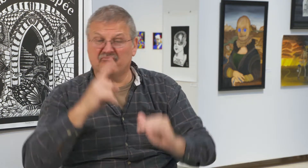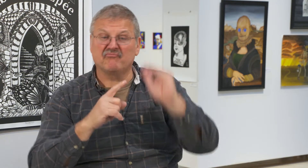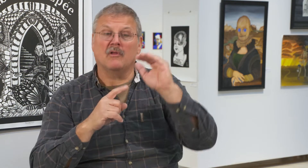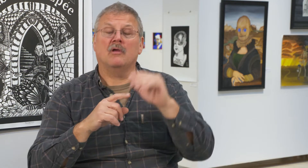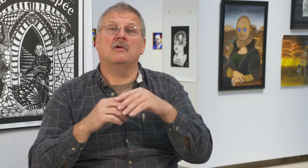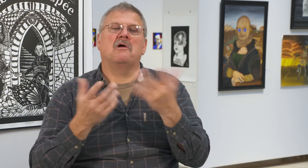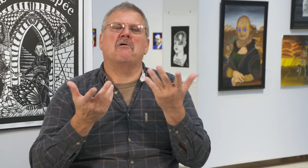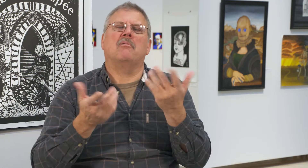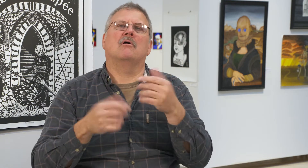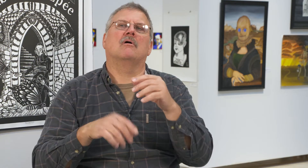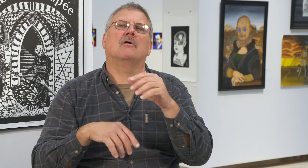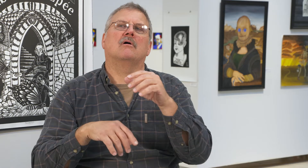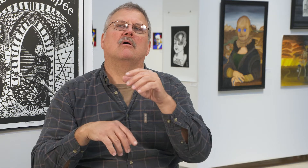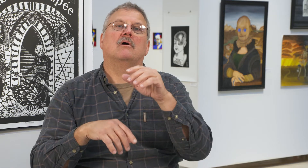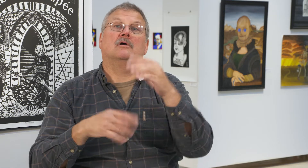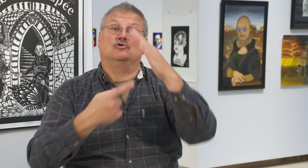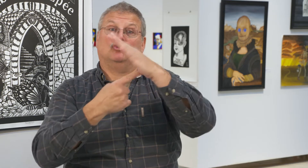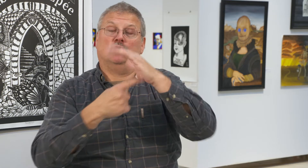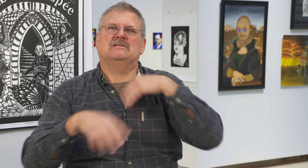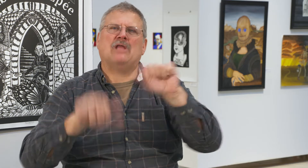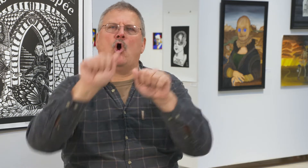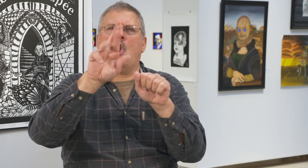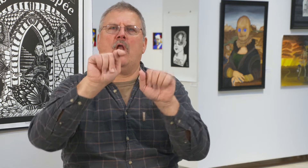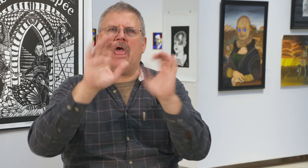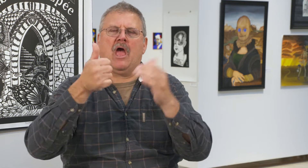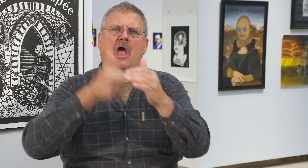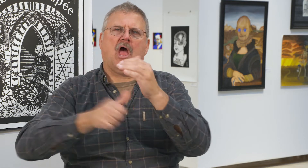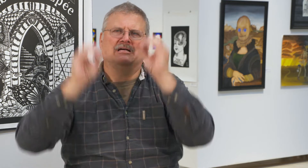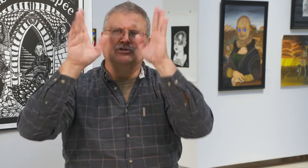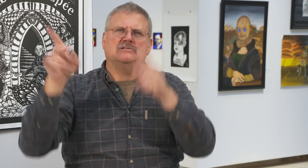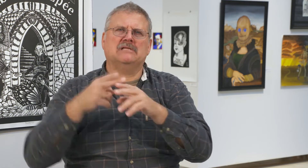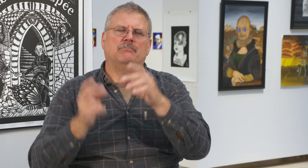So, I emulated their work. My junior year of high school,